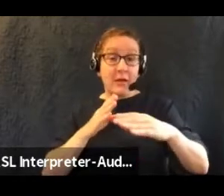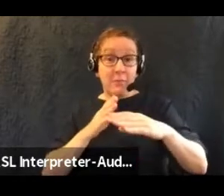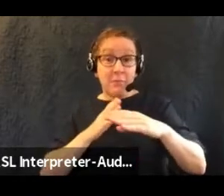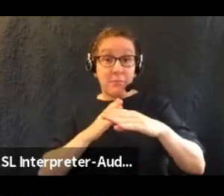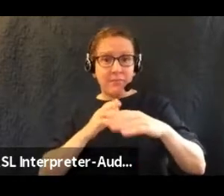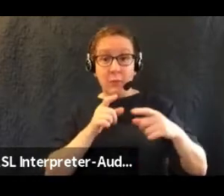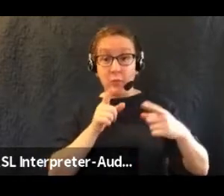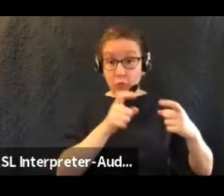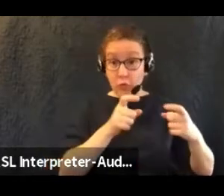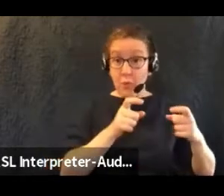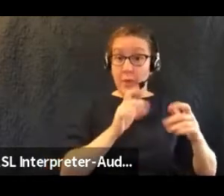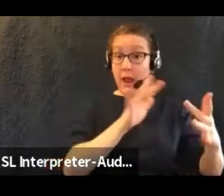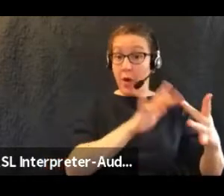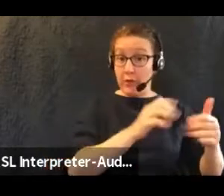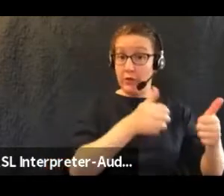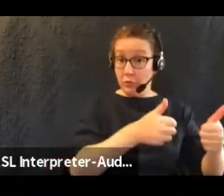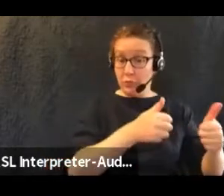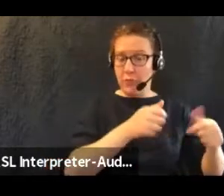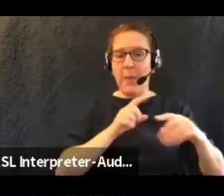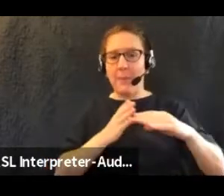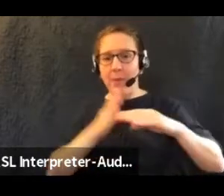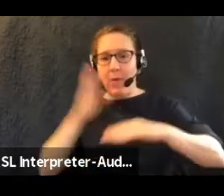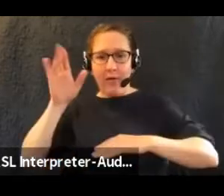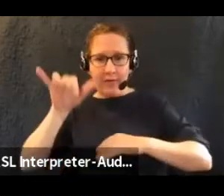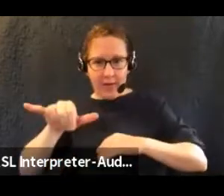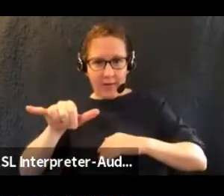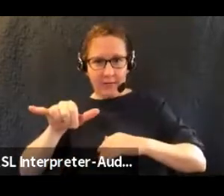let's say, to the point that you're making selections.